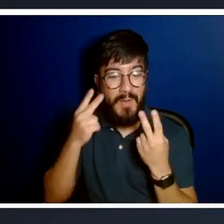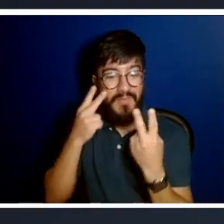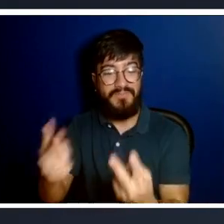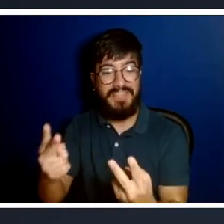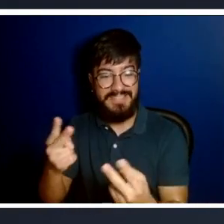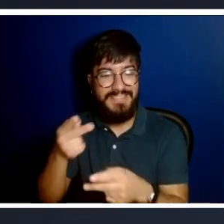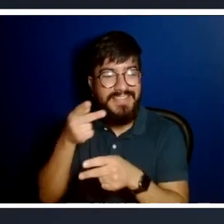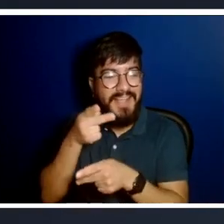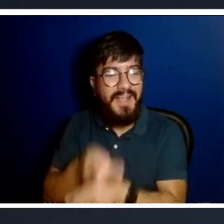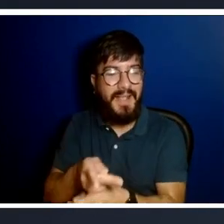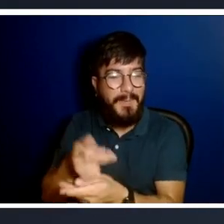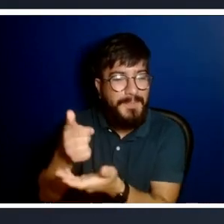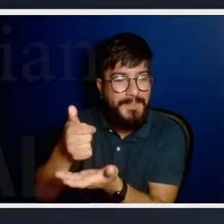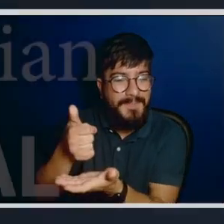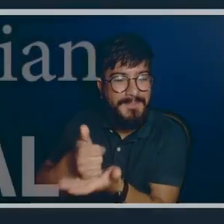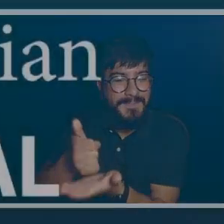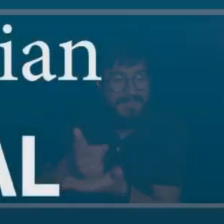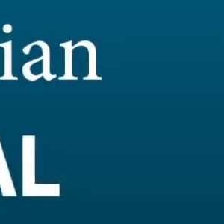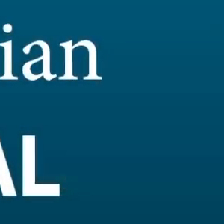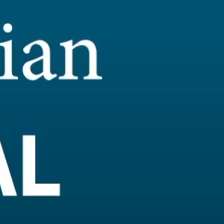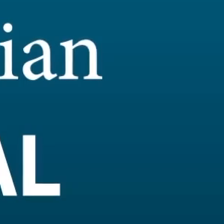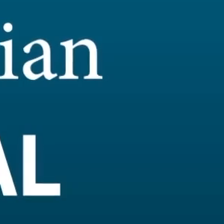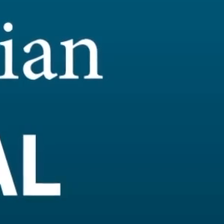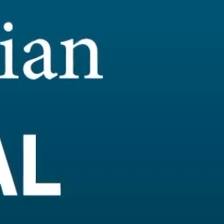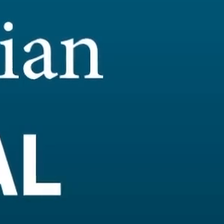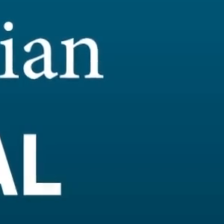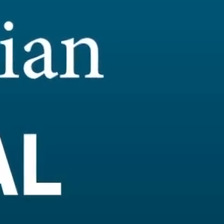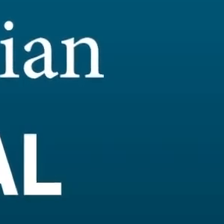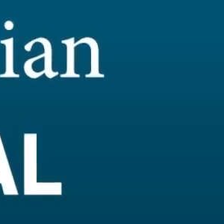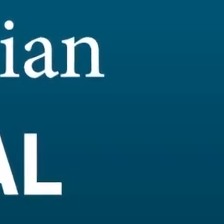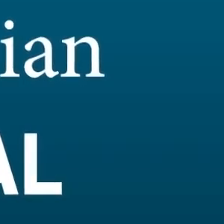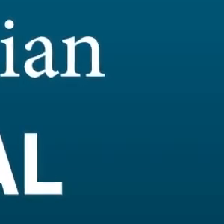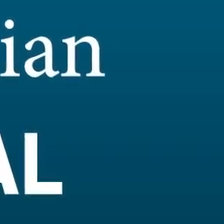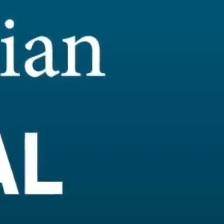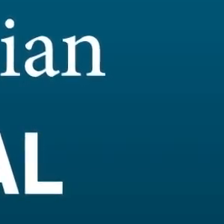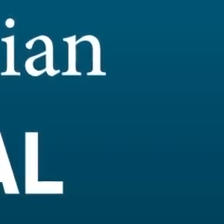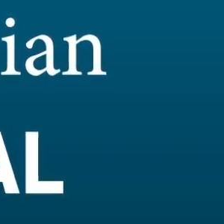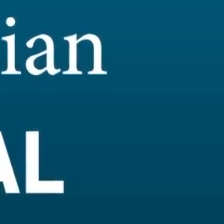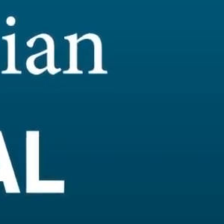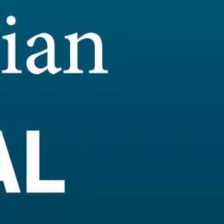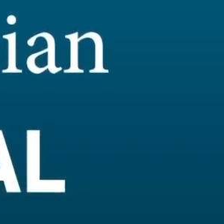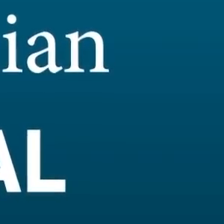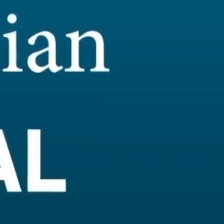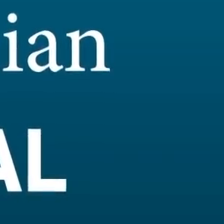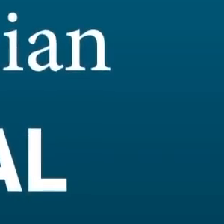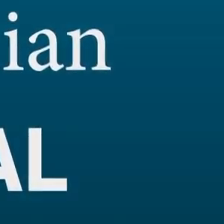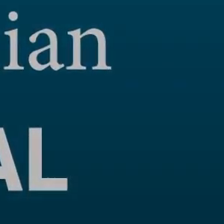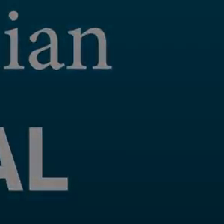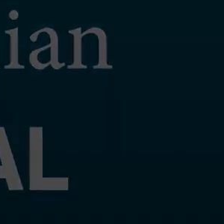Laura Hernandez: Thank you. Bye.